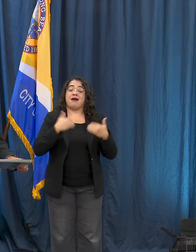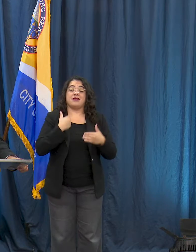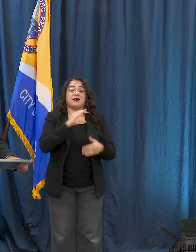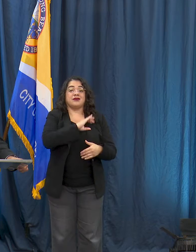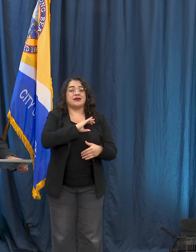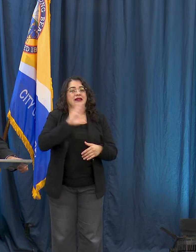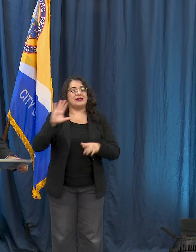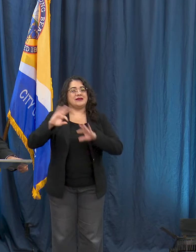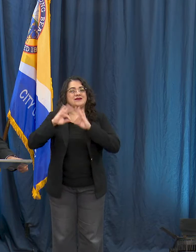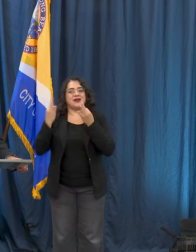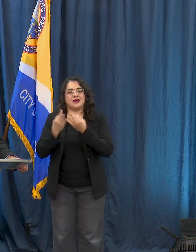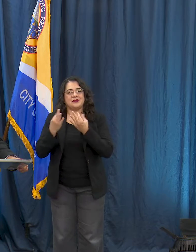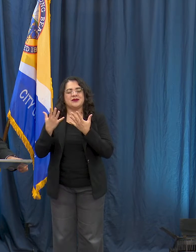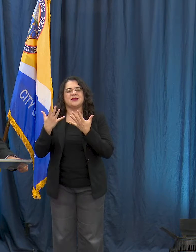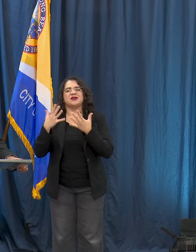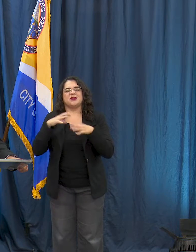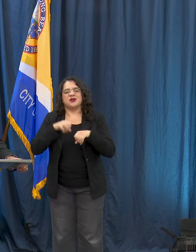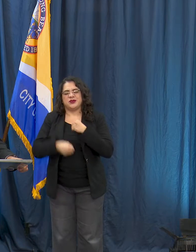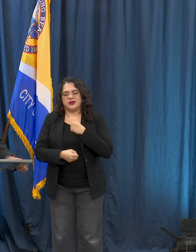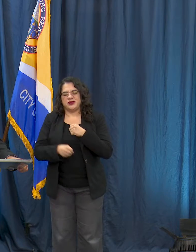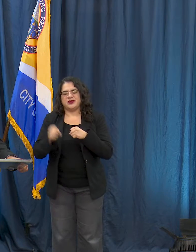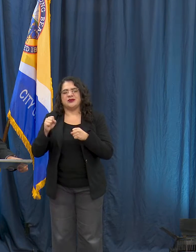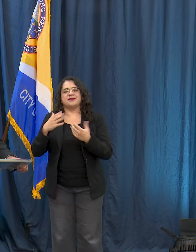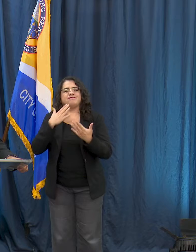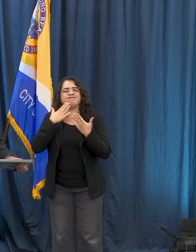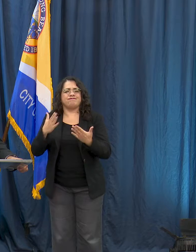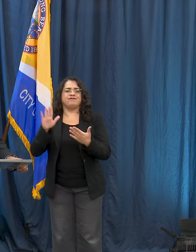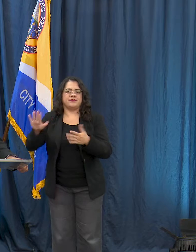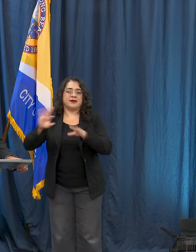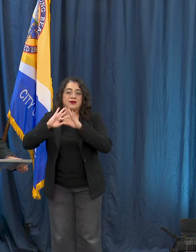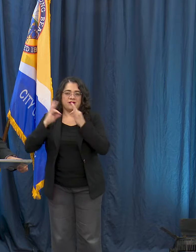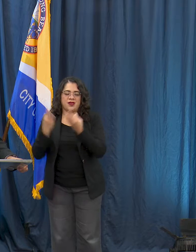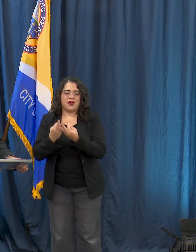and I just want to thank his family and his friends